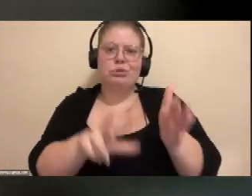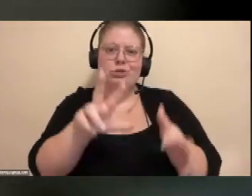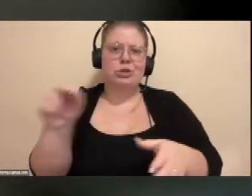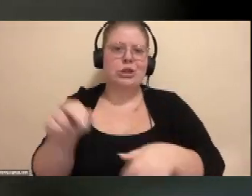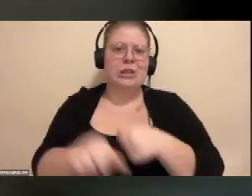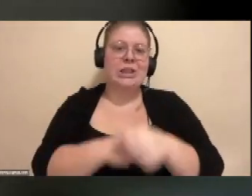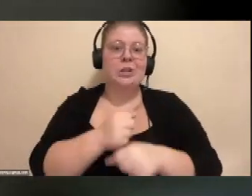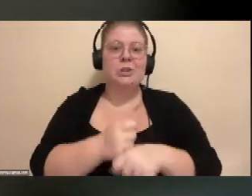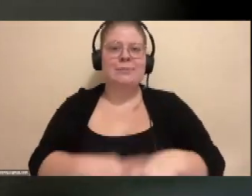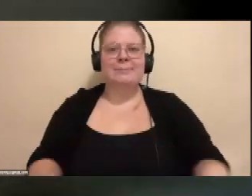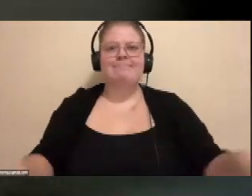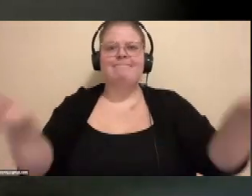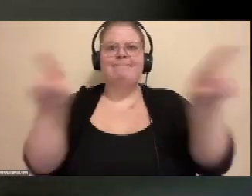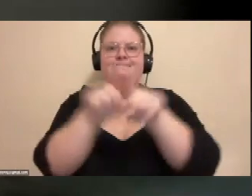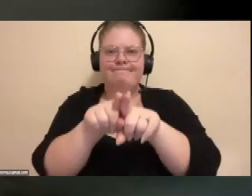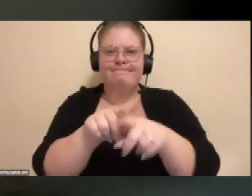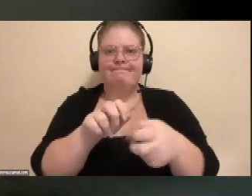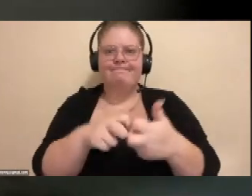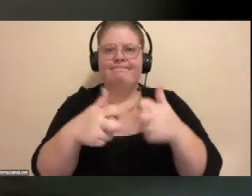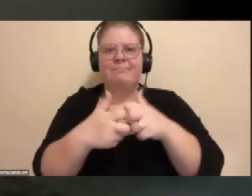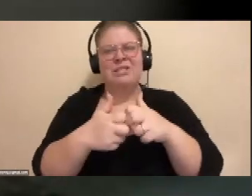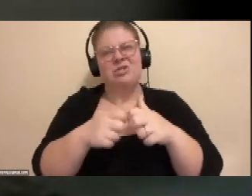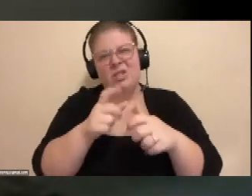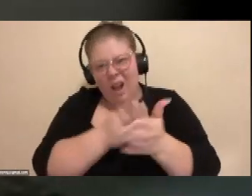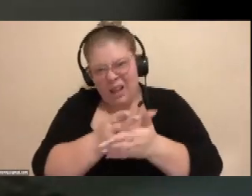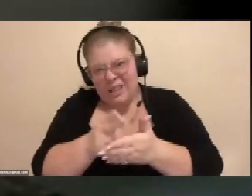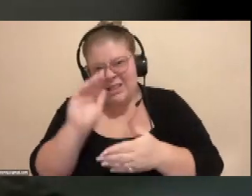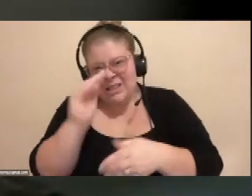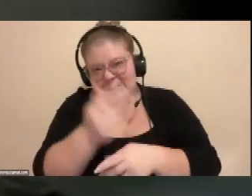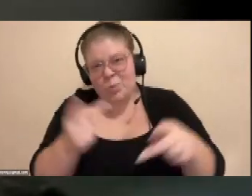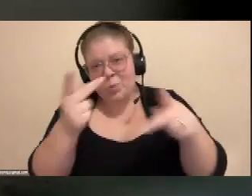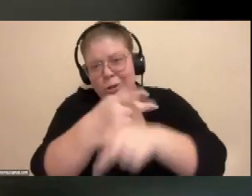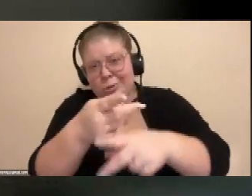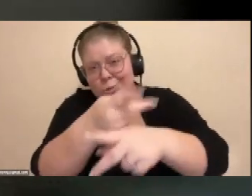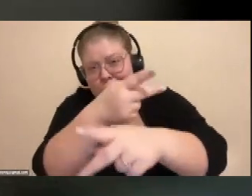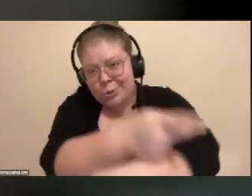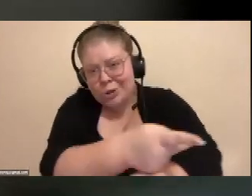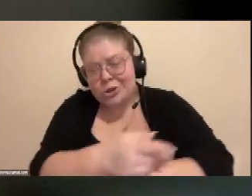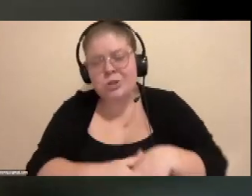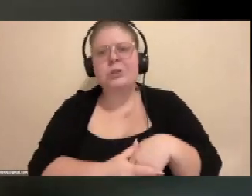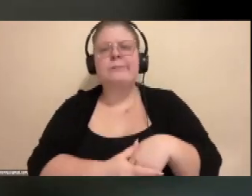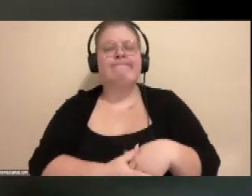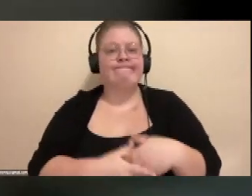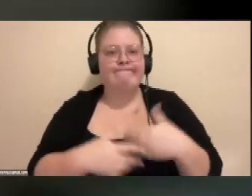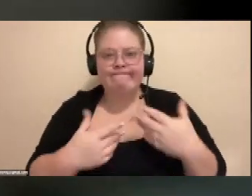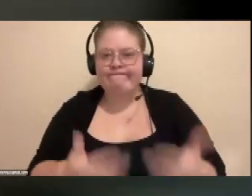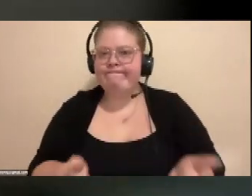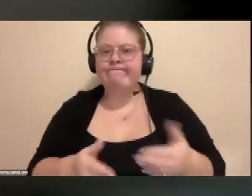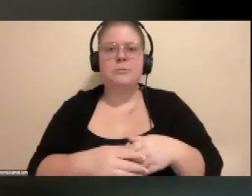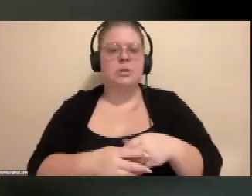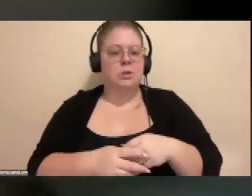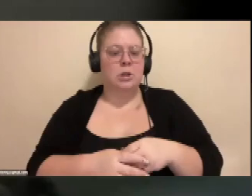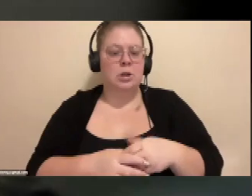the same exact and worsening position around. Being able to keep people who